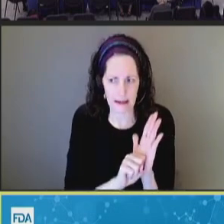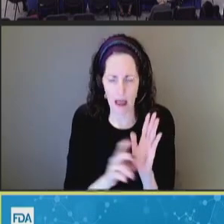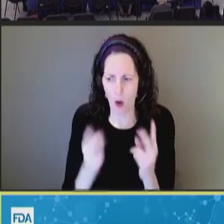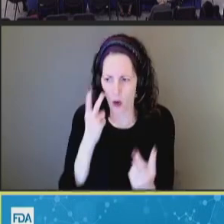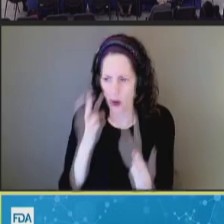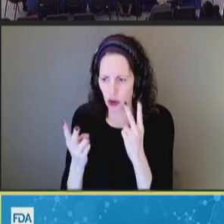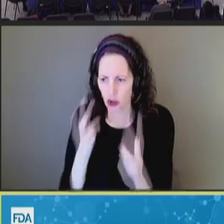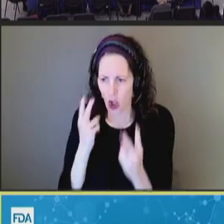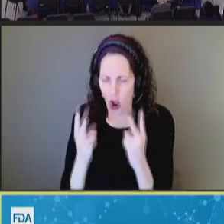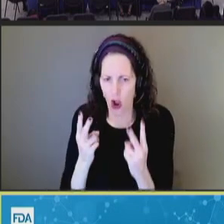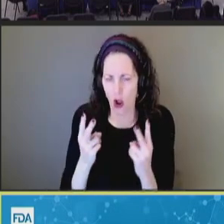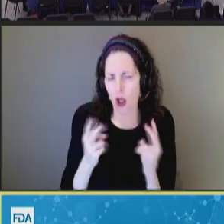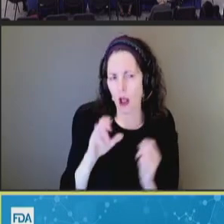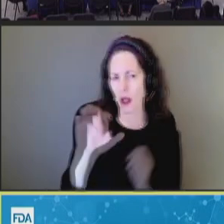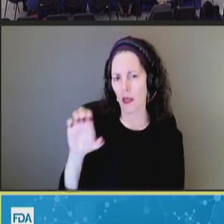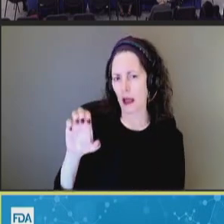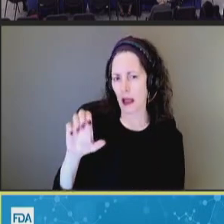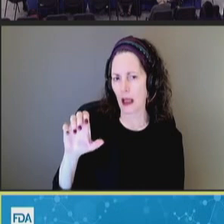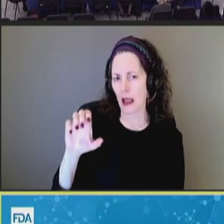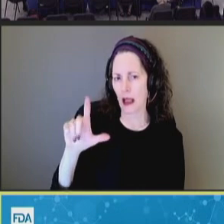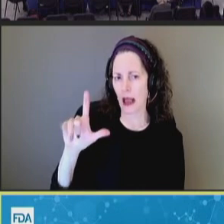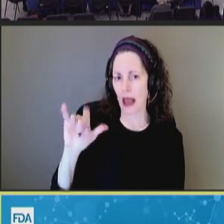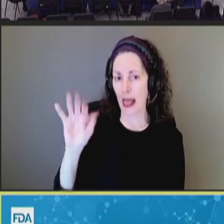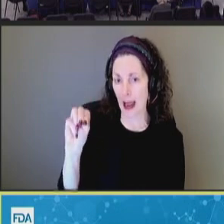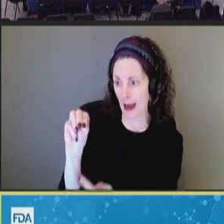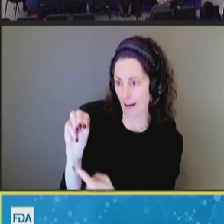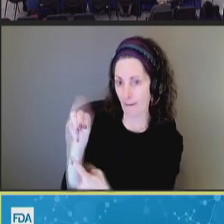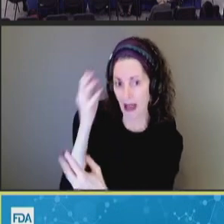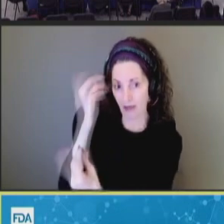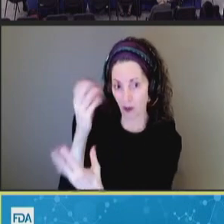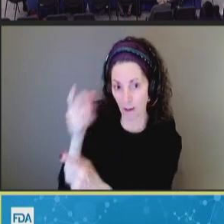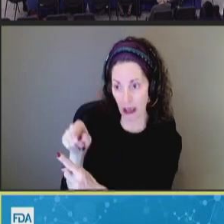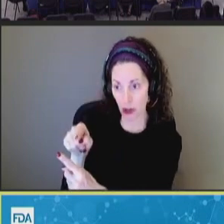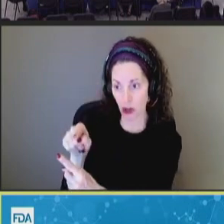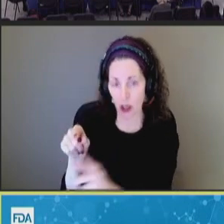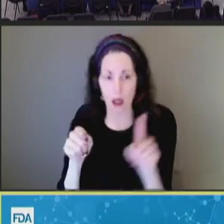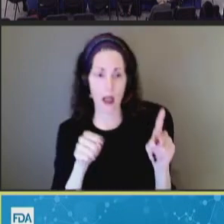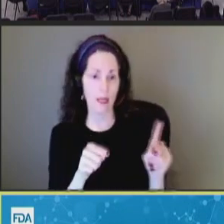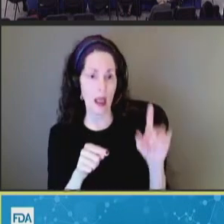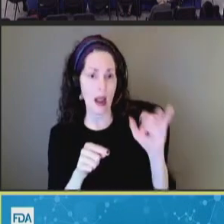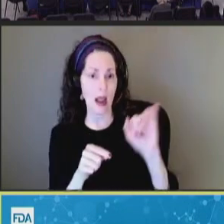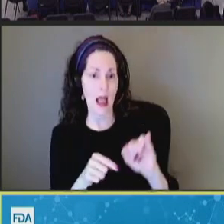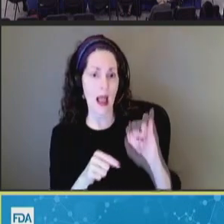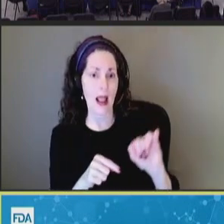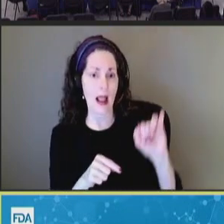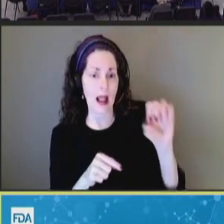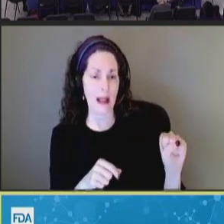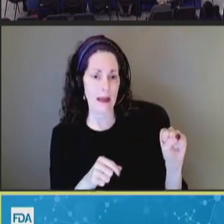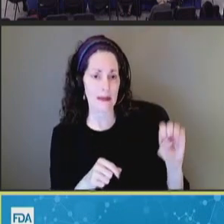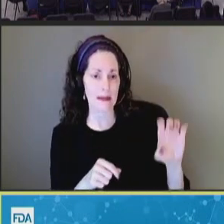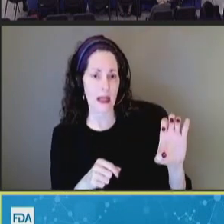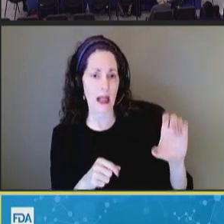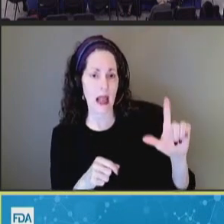the claims alone and then from the combined IIS claims data for receiving at least one